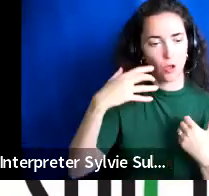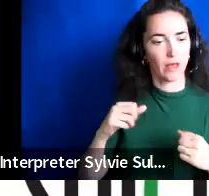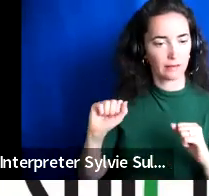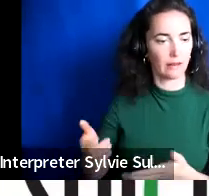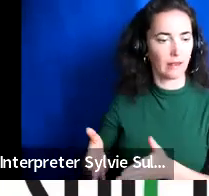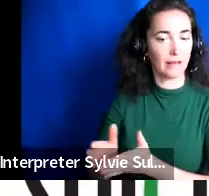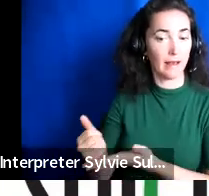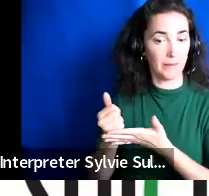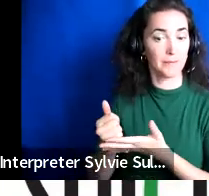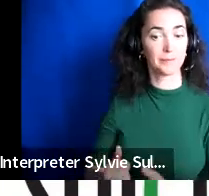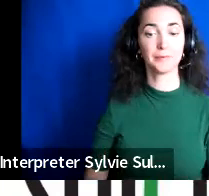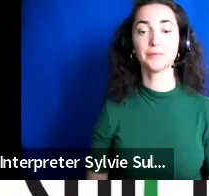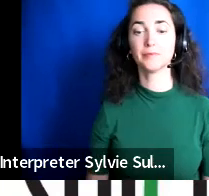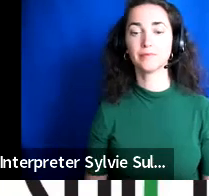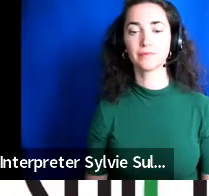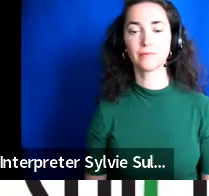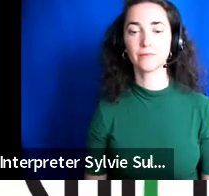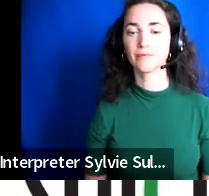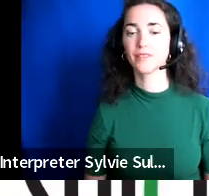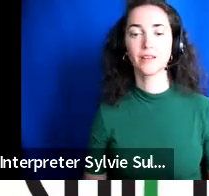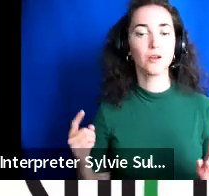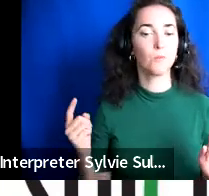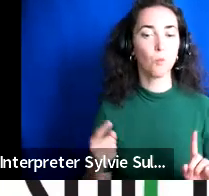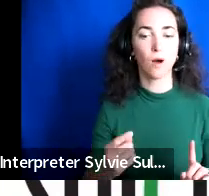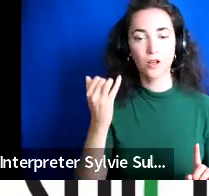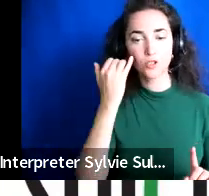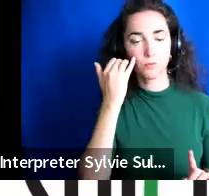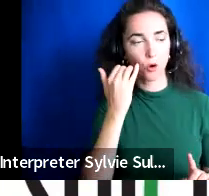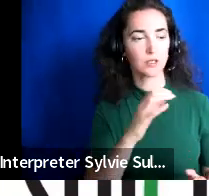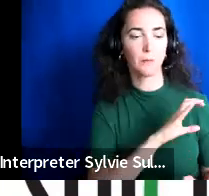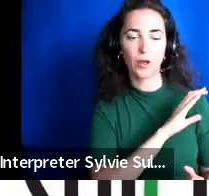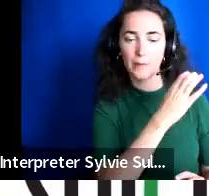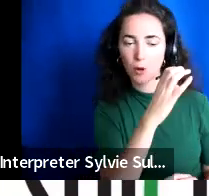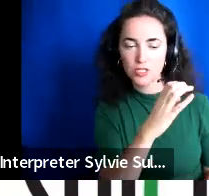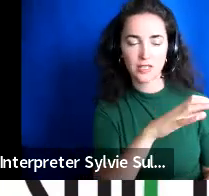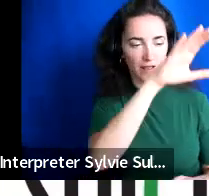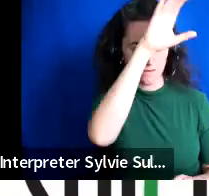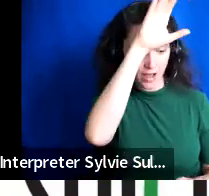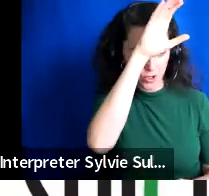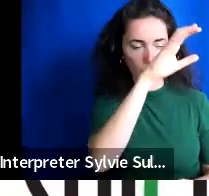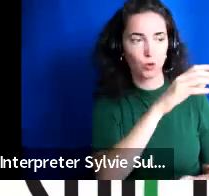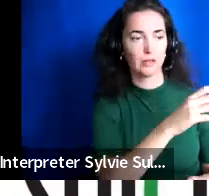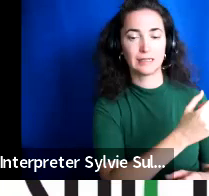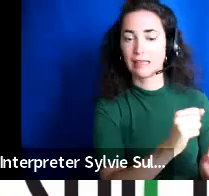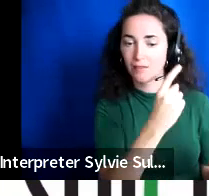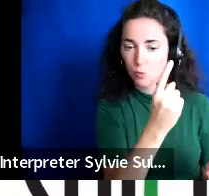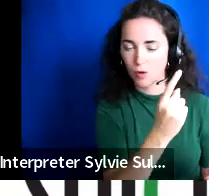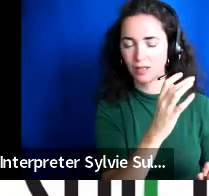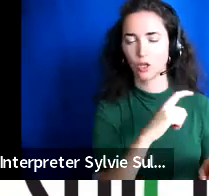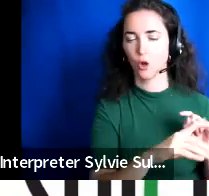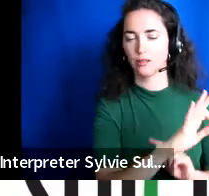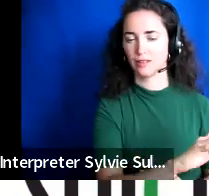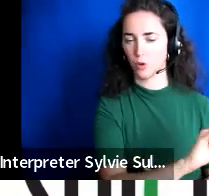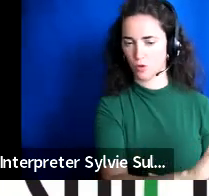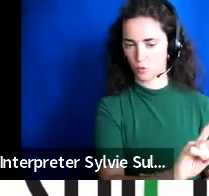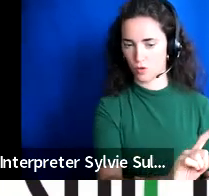essence when you had. When you got a police fire or rescue emergency, you would call 9 1 one when it's an urgent mental health.